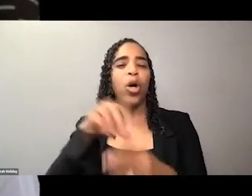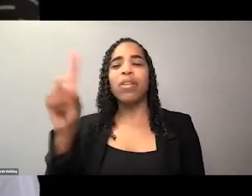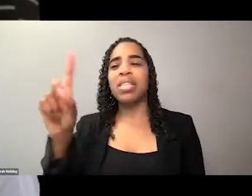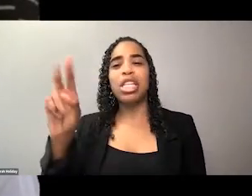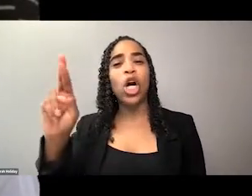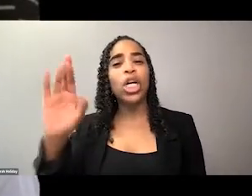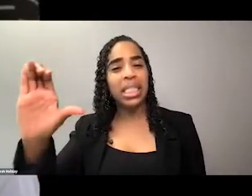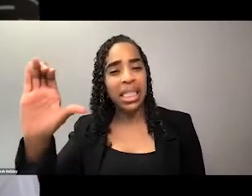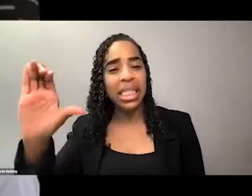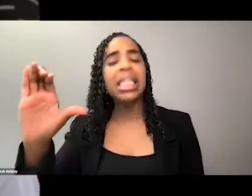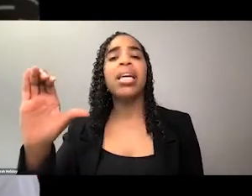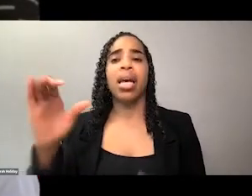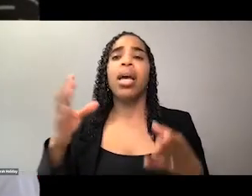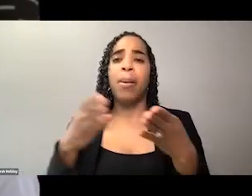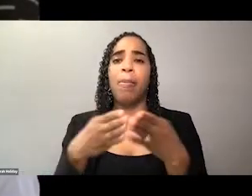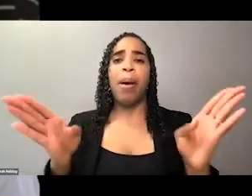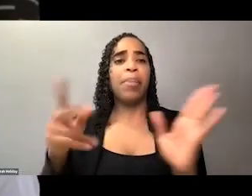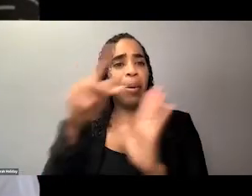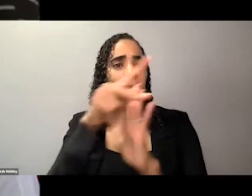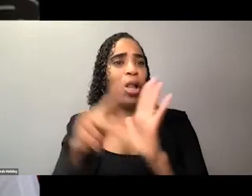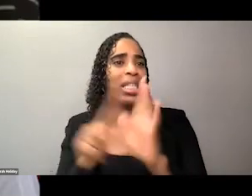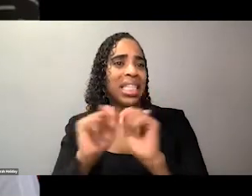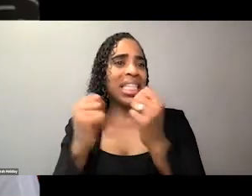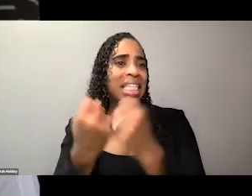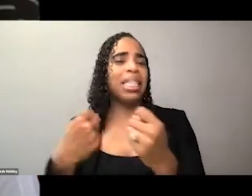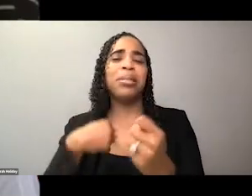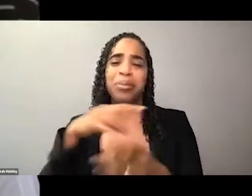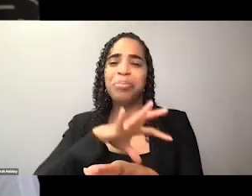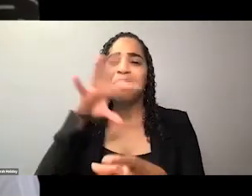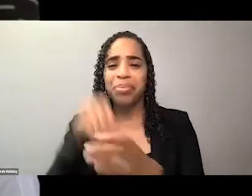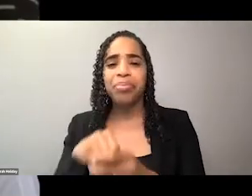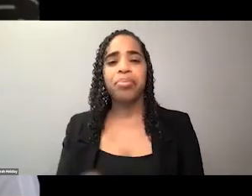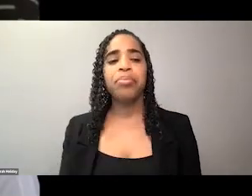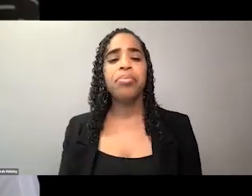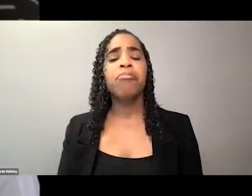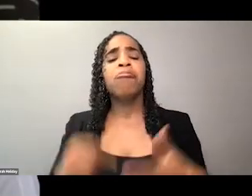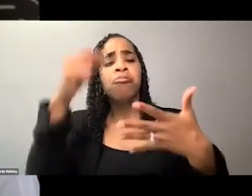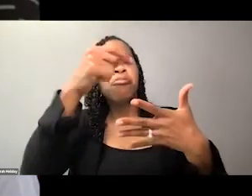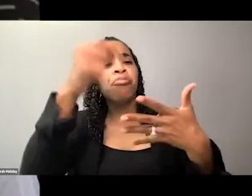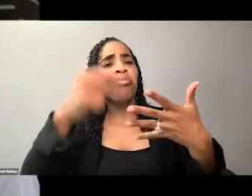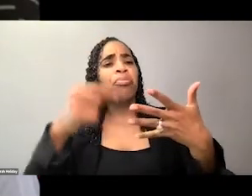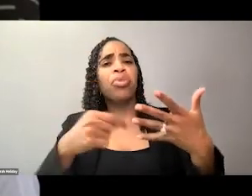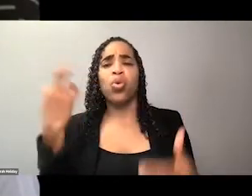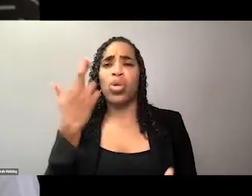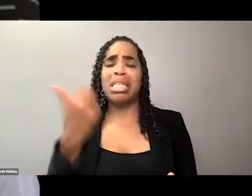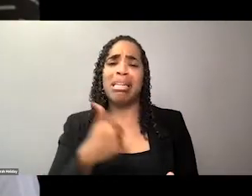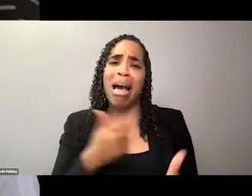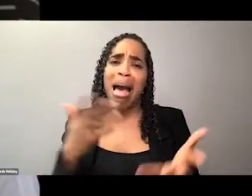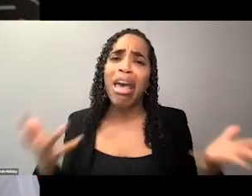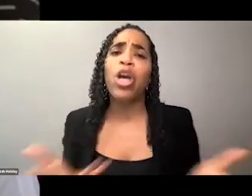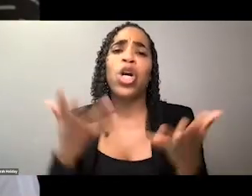California's public policy team. And these are some of the reasons I urge your yes